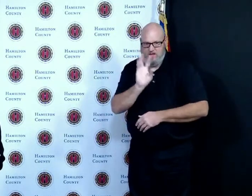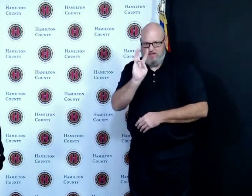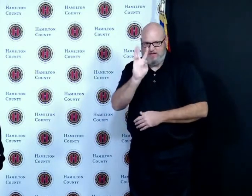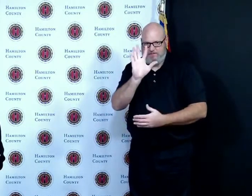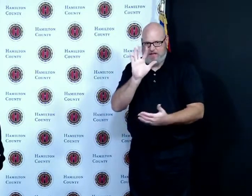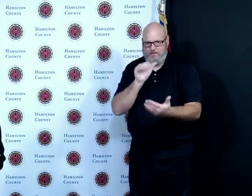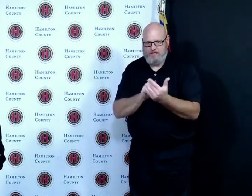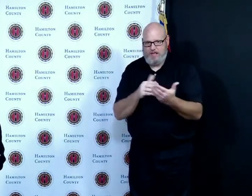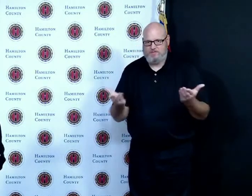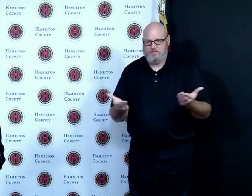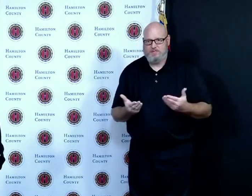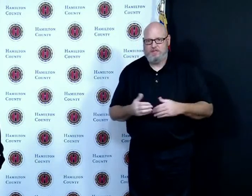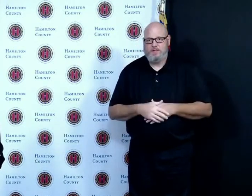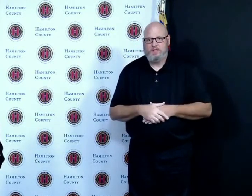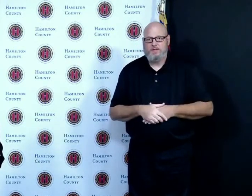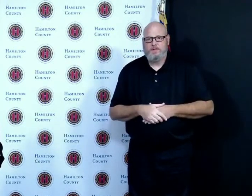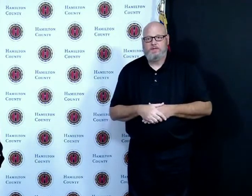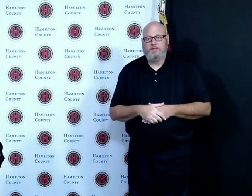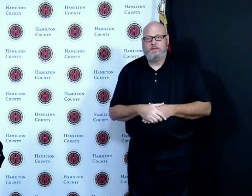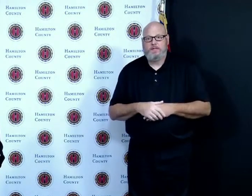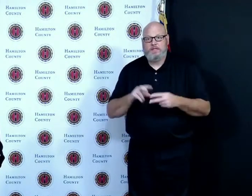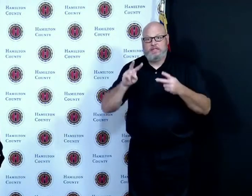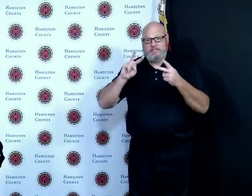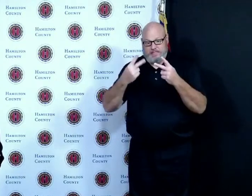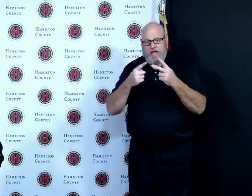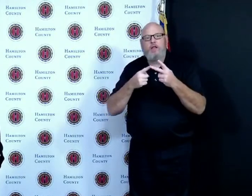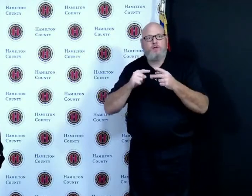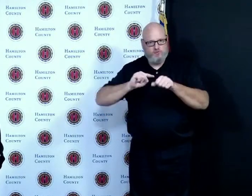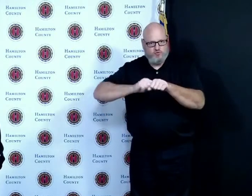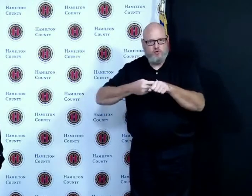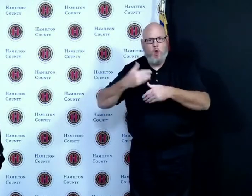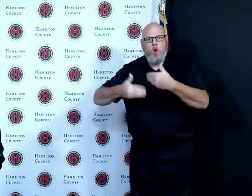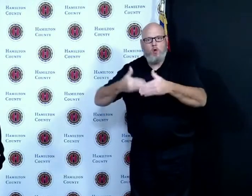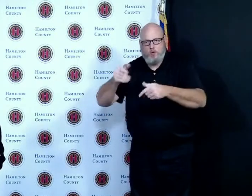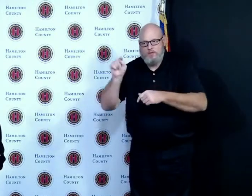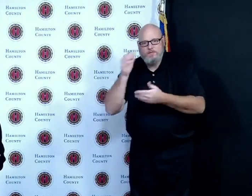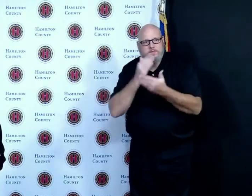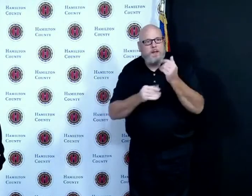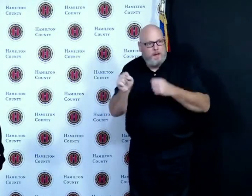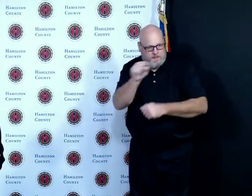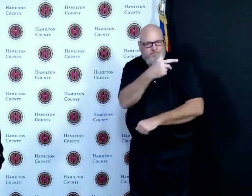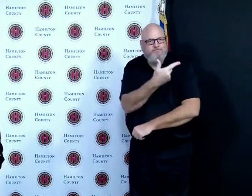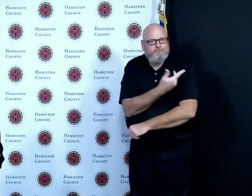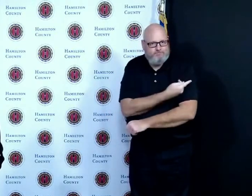continuing to suggest that even those that have gotten vaccinated and received those two doses